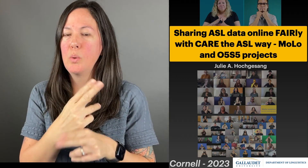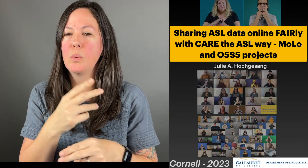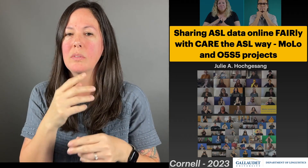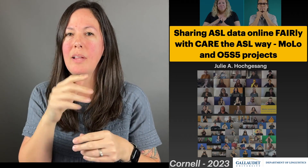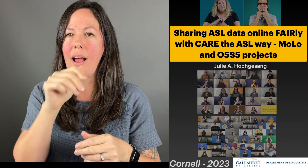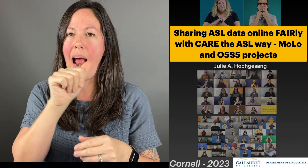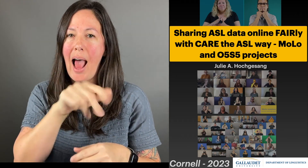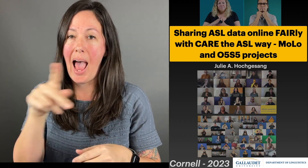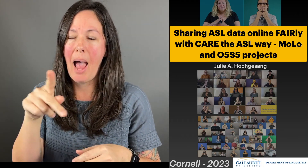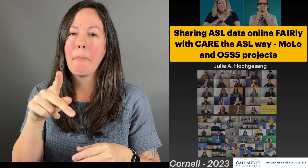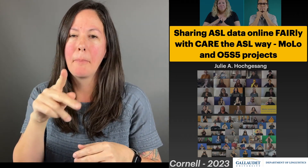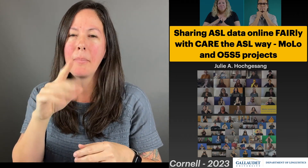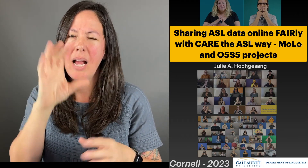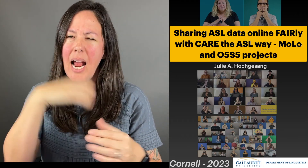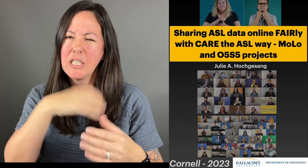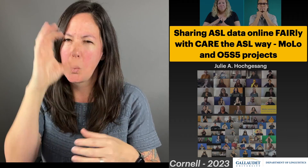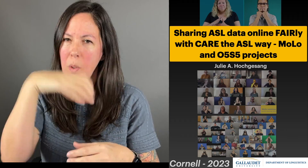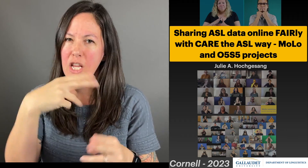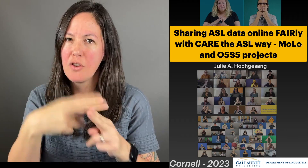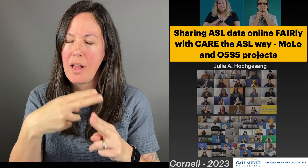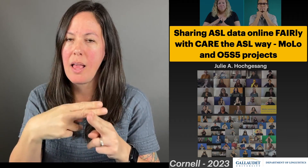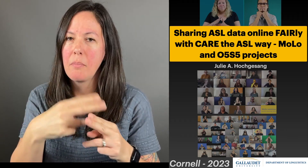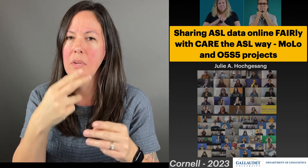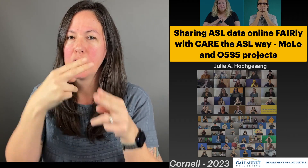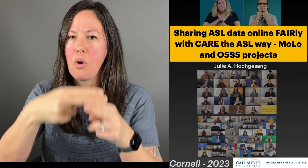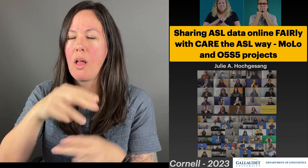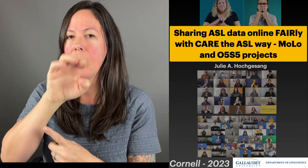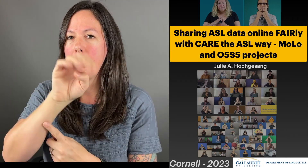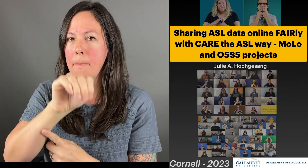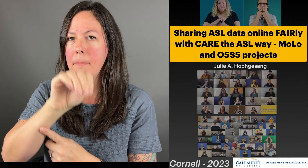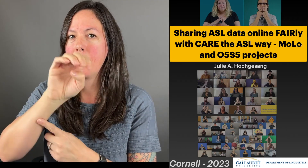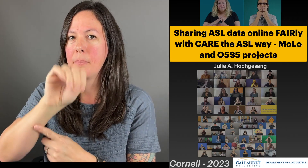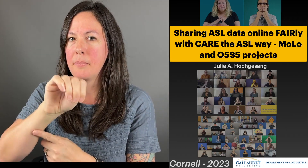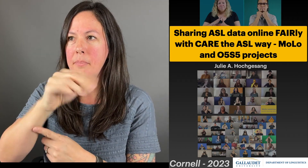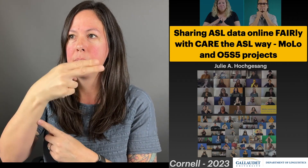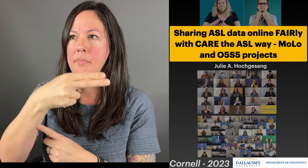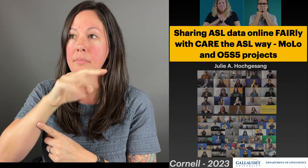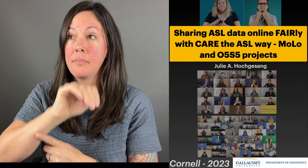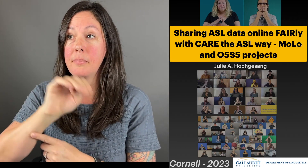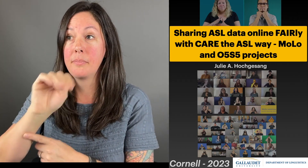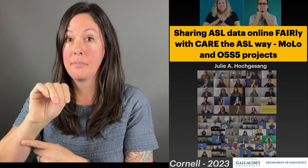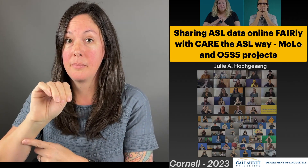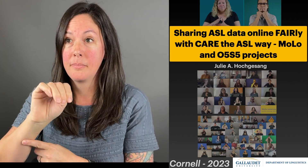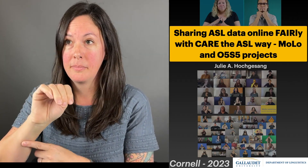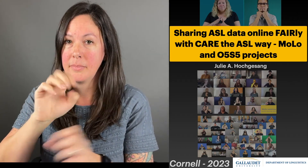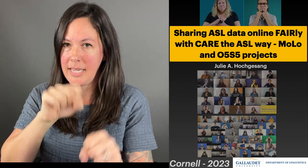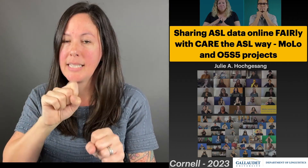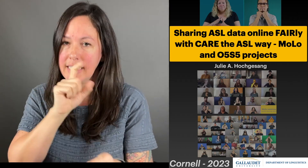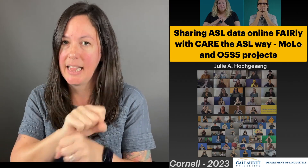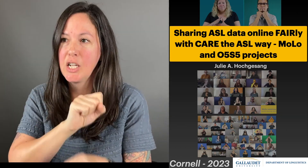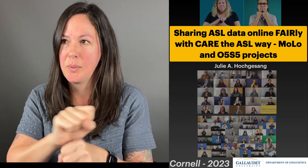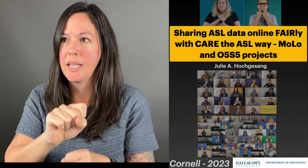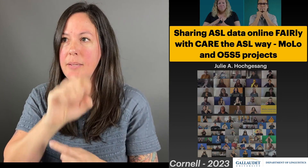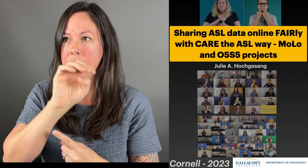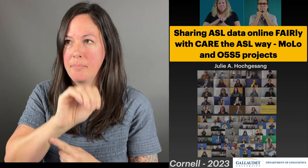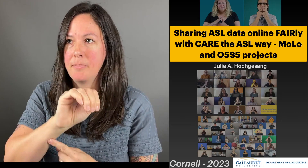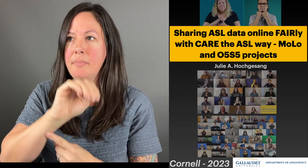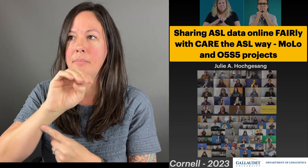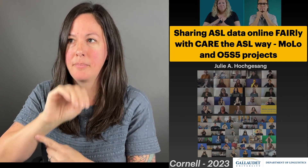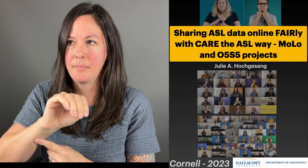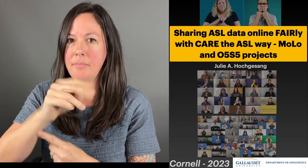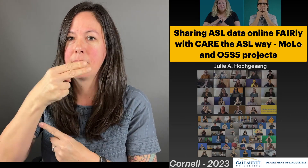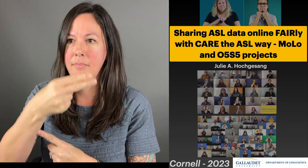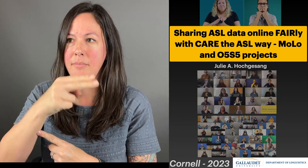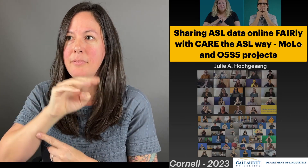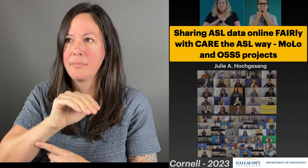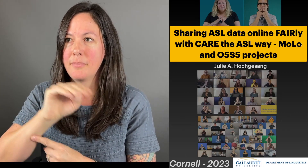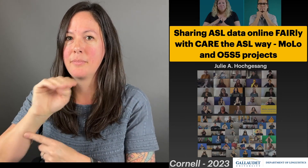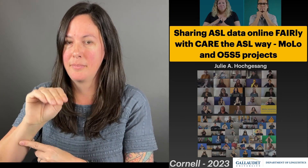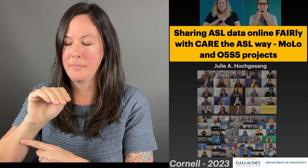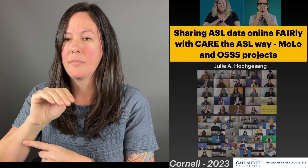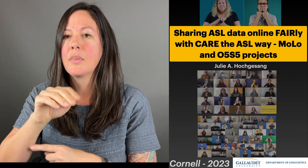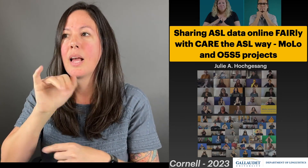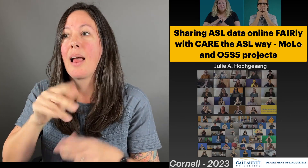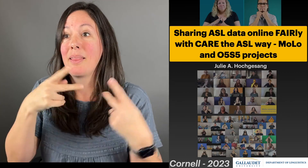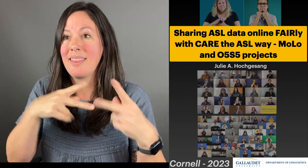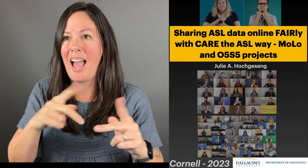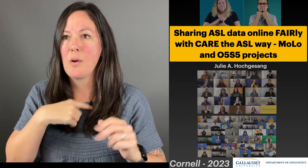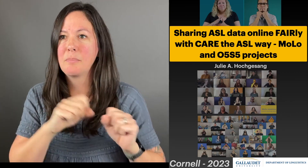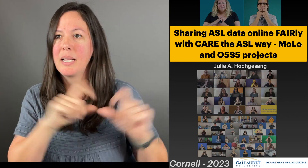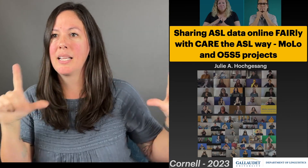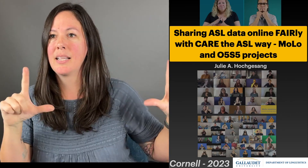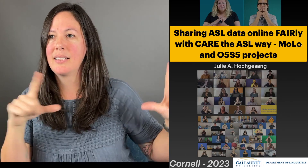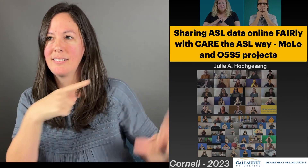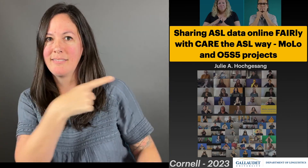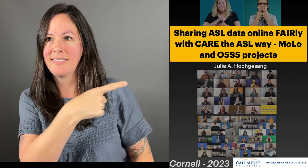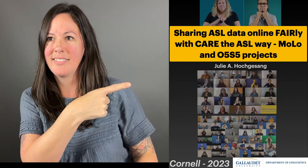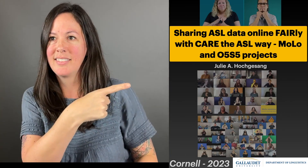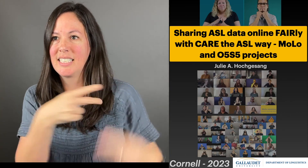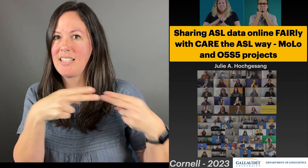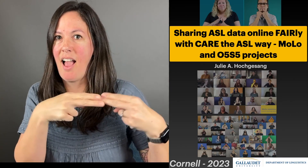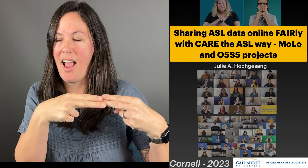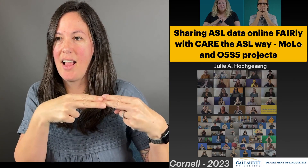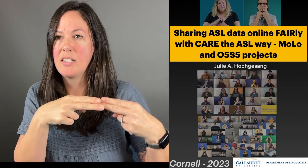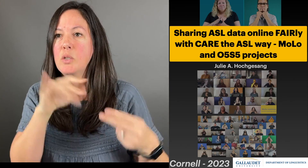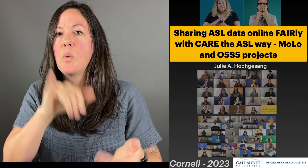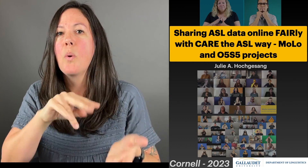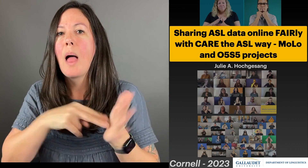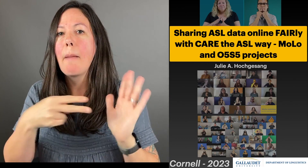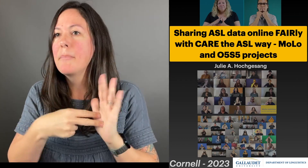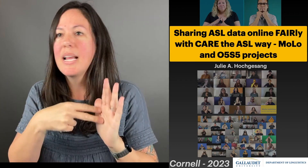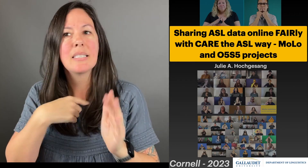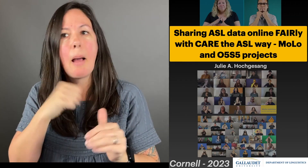software that I'm using for this presentation is called Mmhmm.